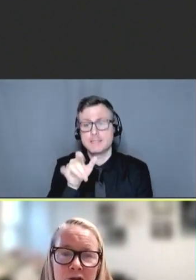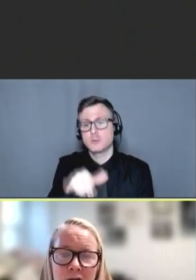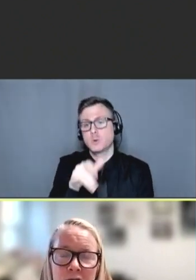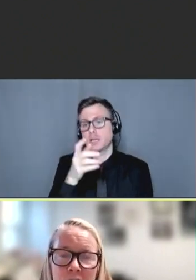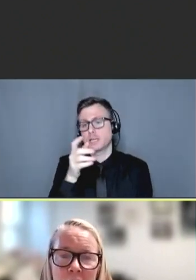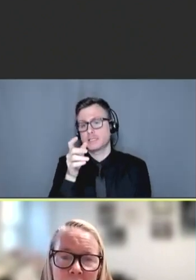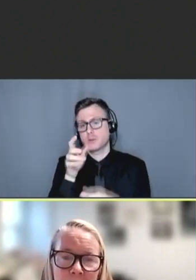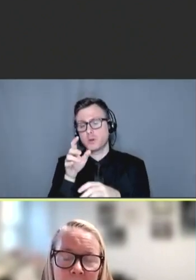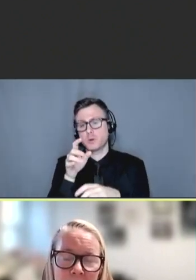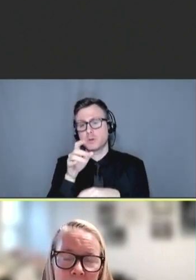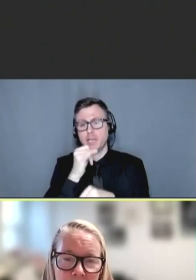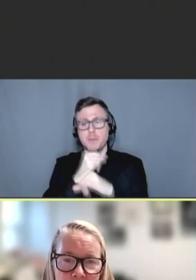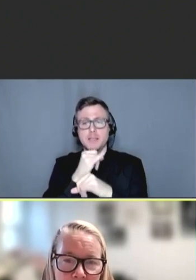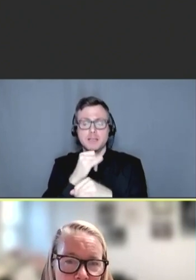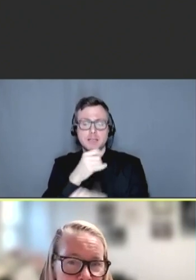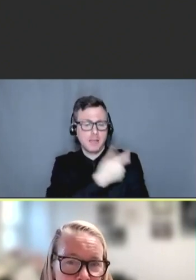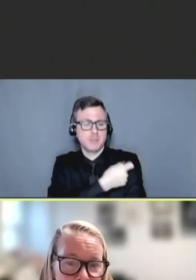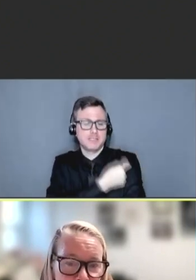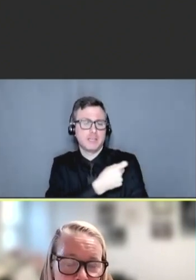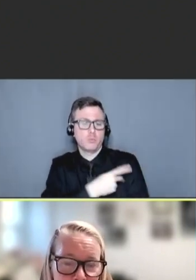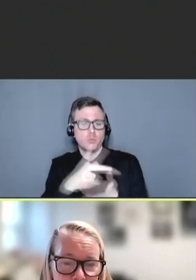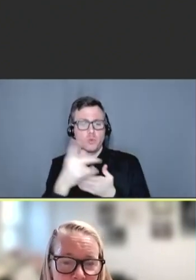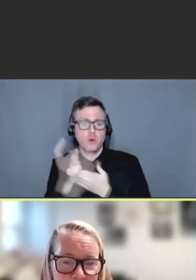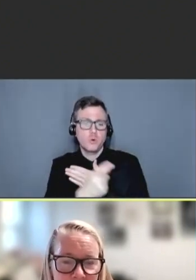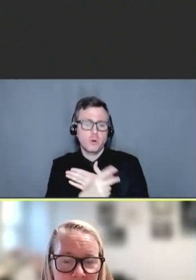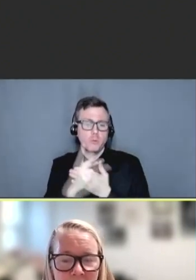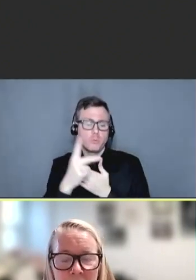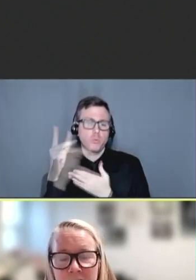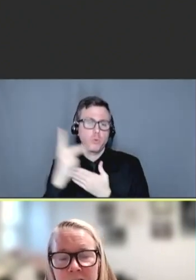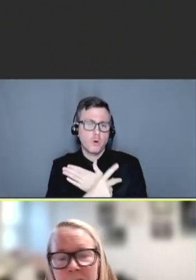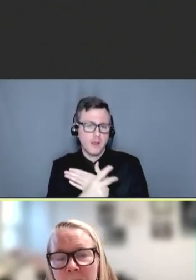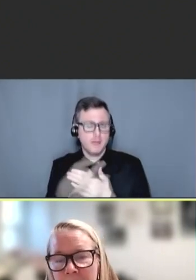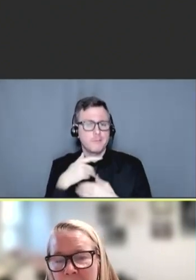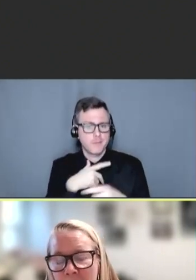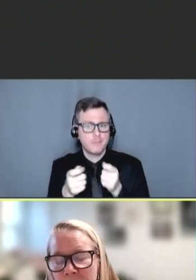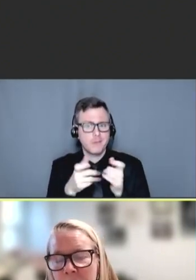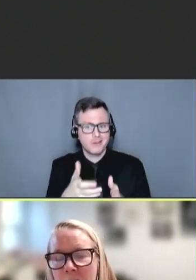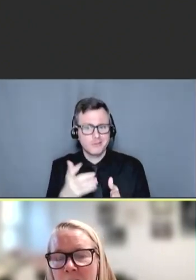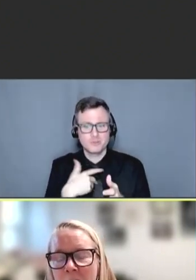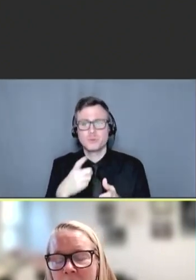managers talk about their strategies to increase vaccine coverage in their public health, environment